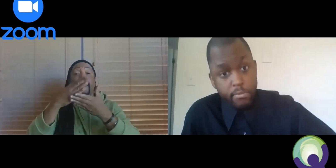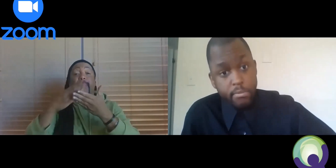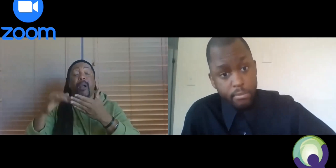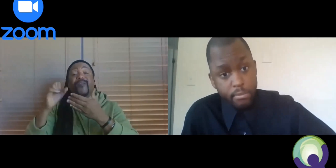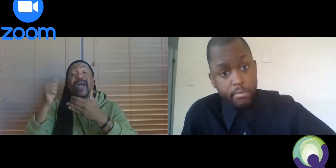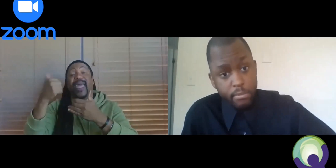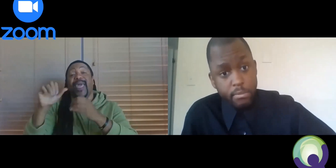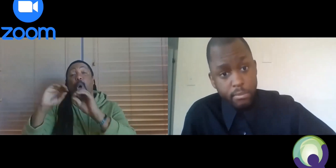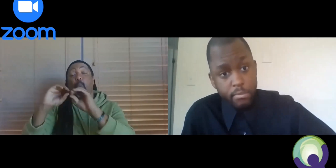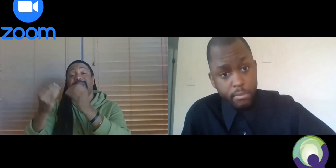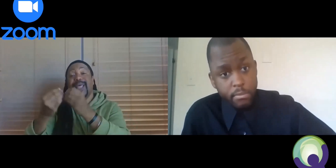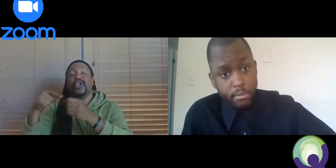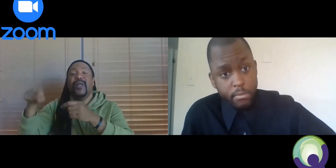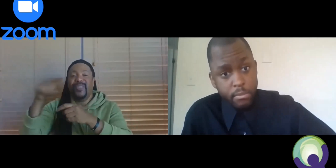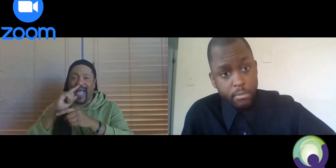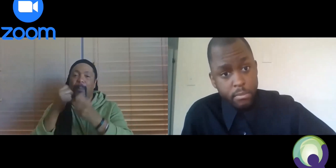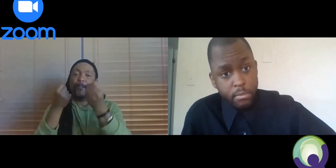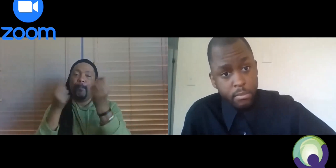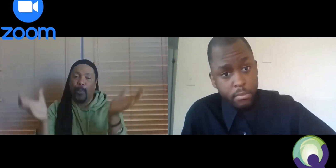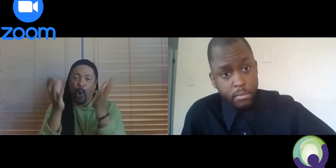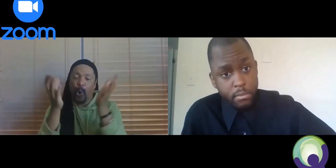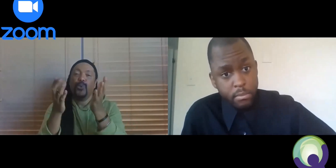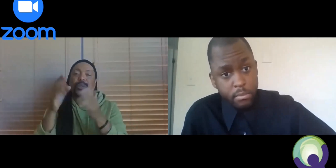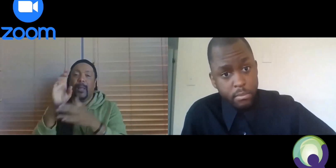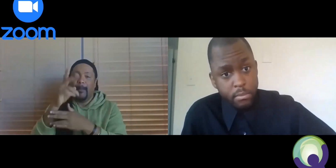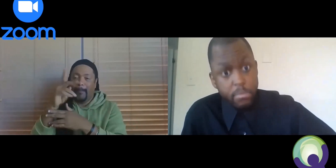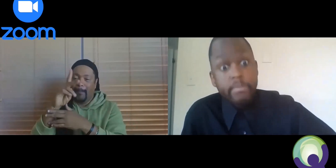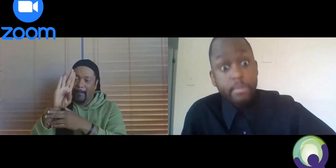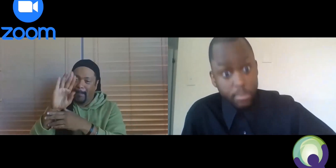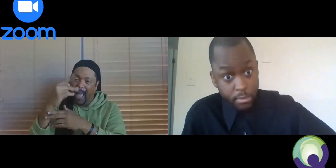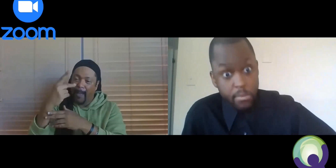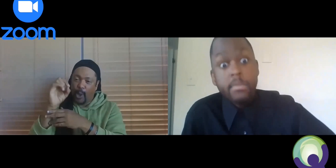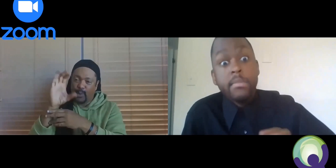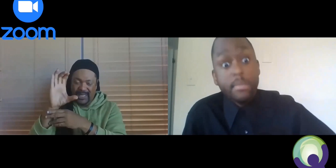or be a part of any organization that promote BIPOC culture and